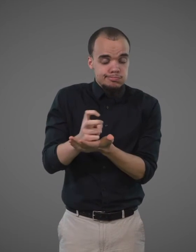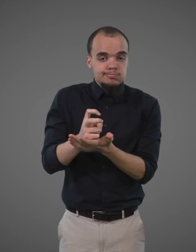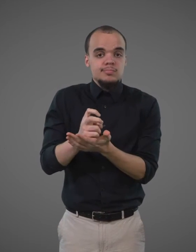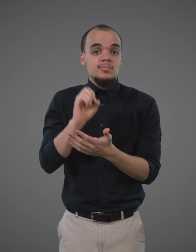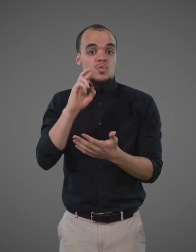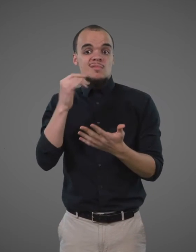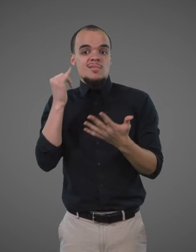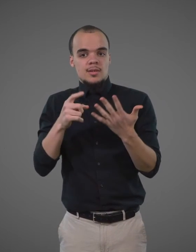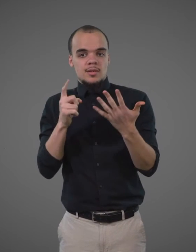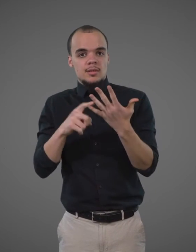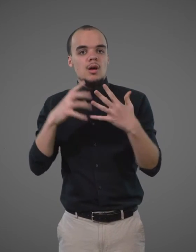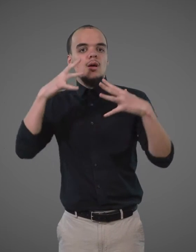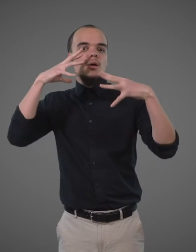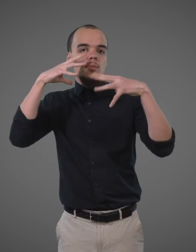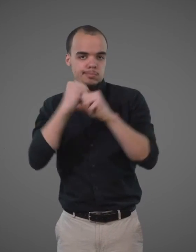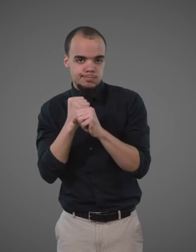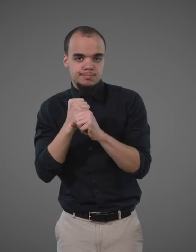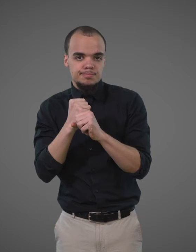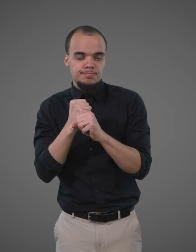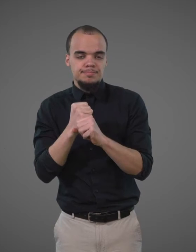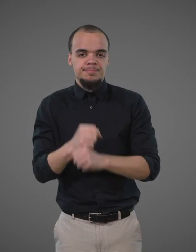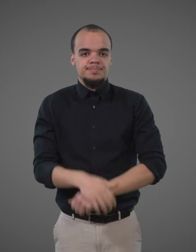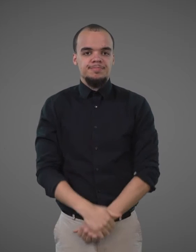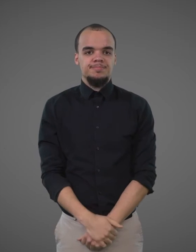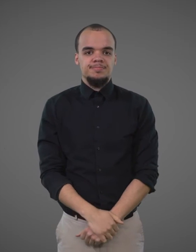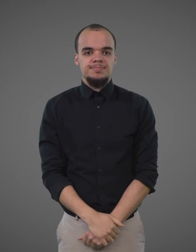You could pass out.